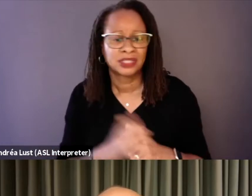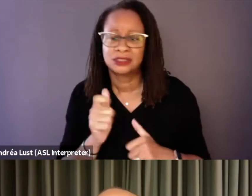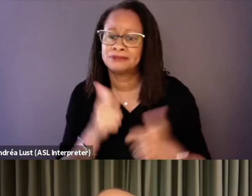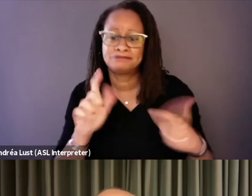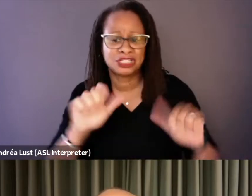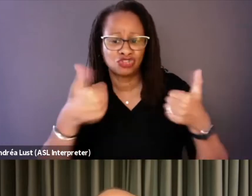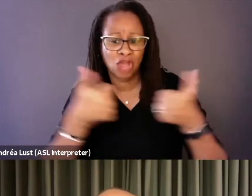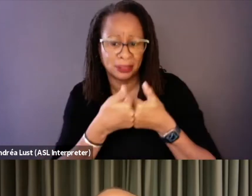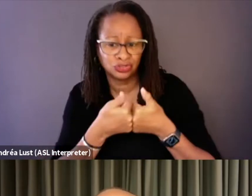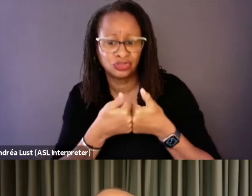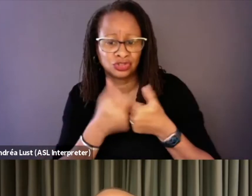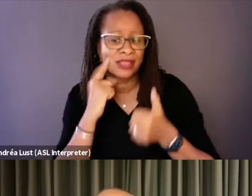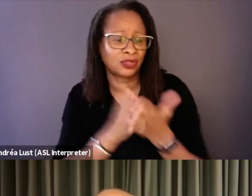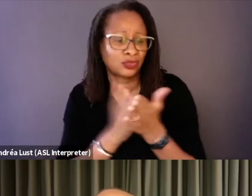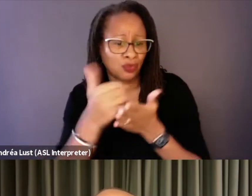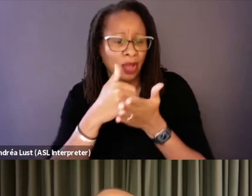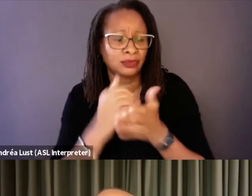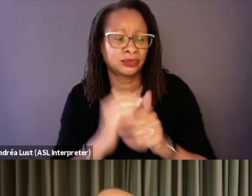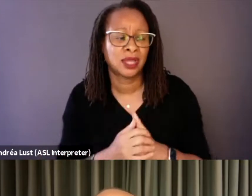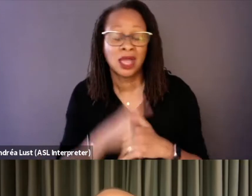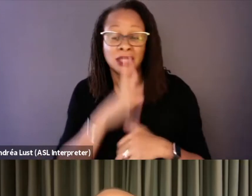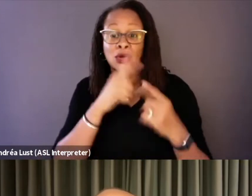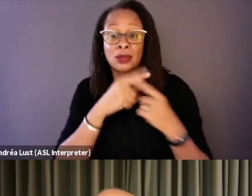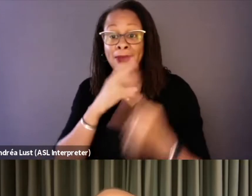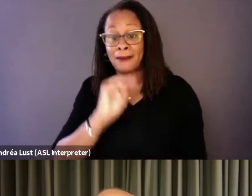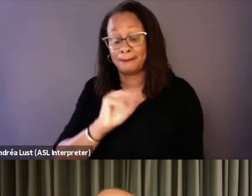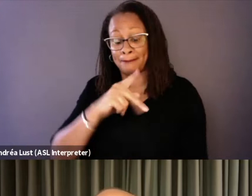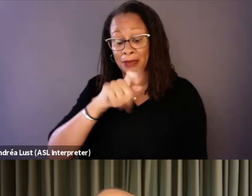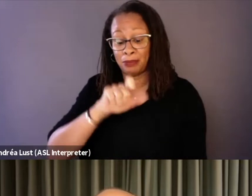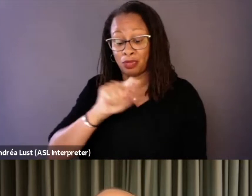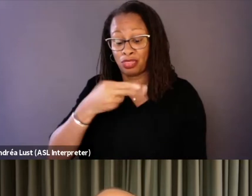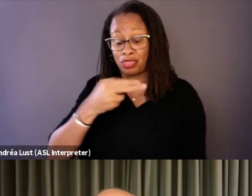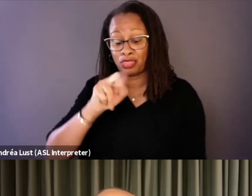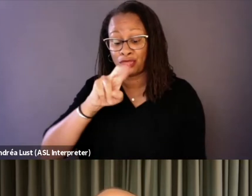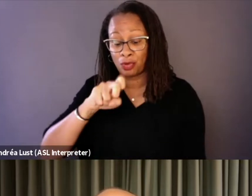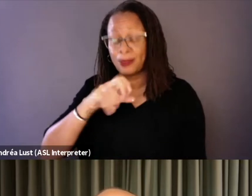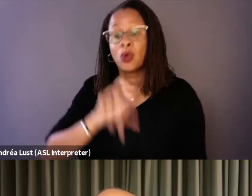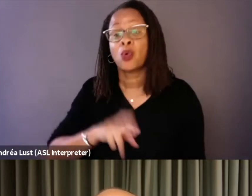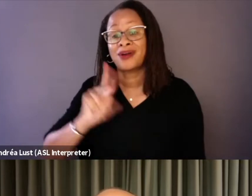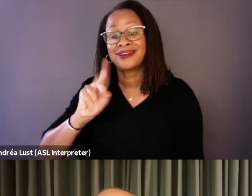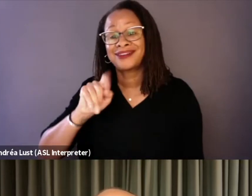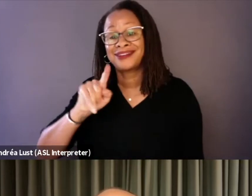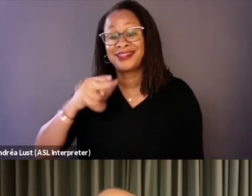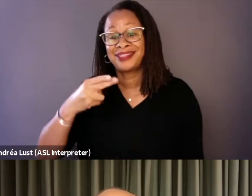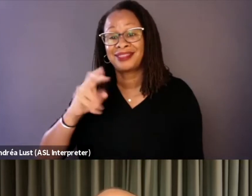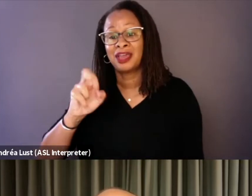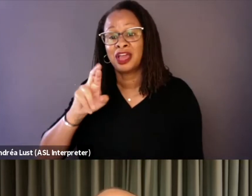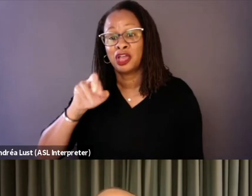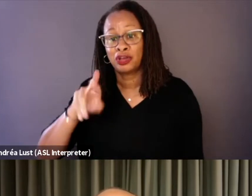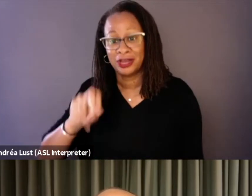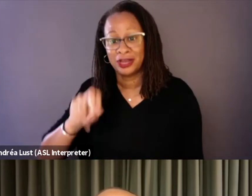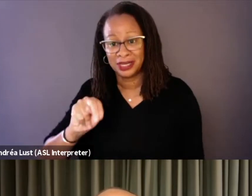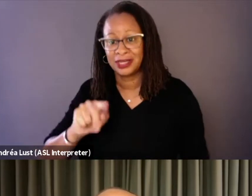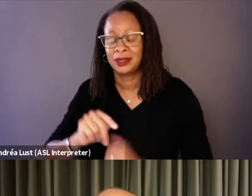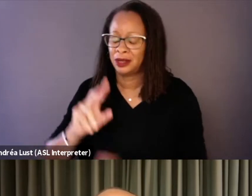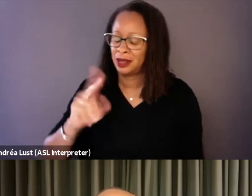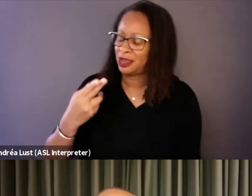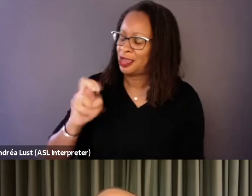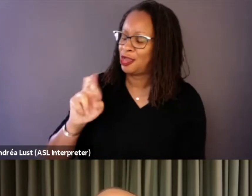I think throughout because talking about Mapplethorpe or Keith Haring who David worked with at Danceteria and was also a contemporary.